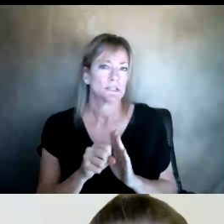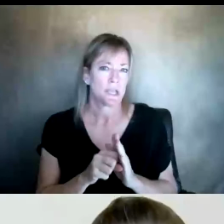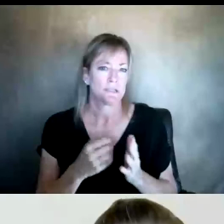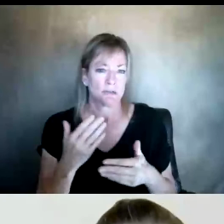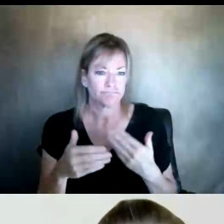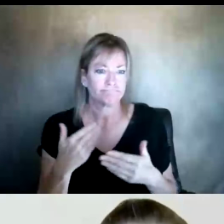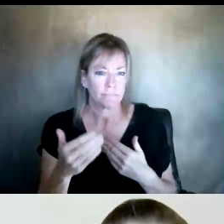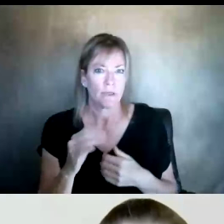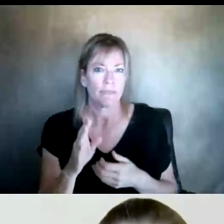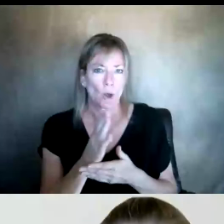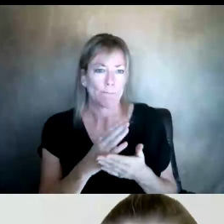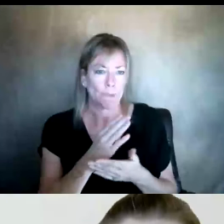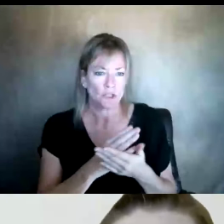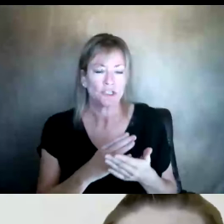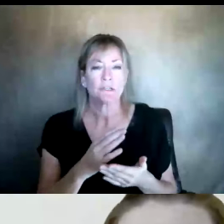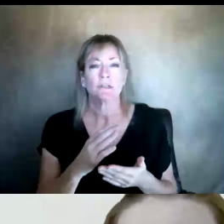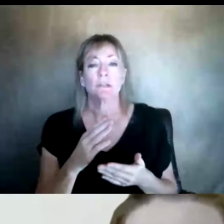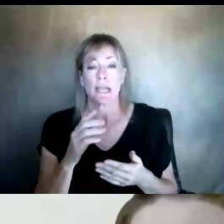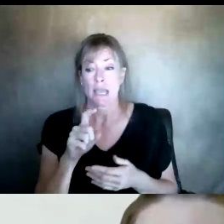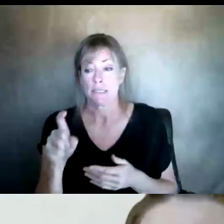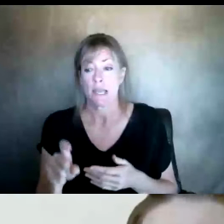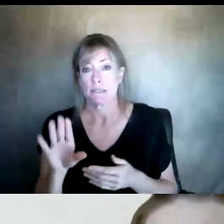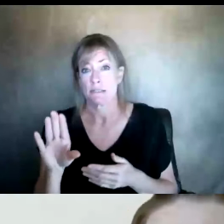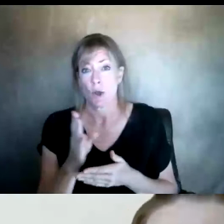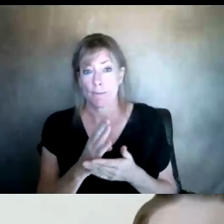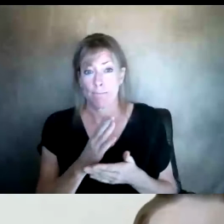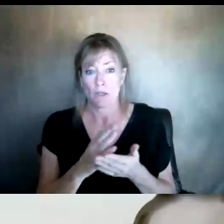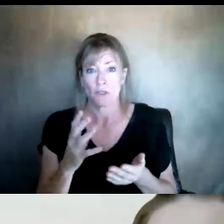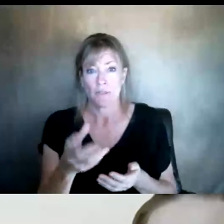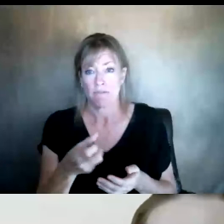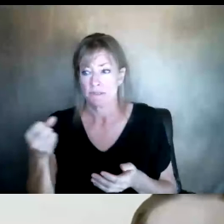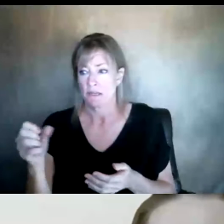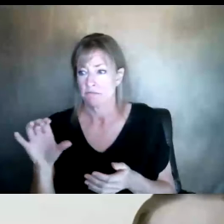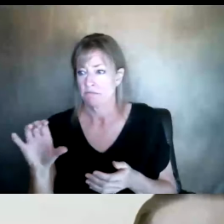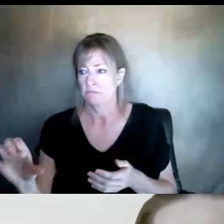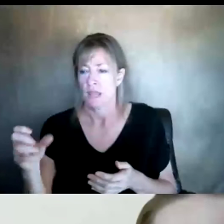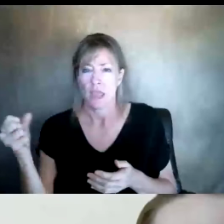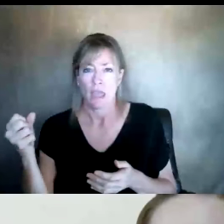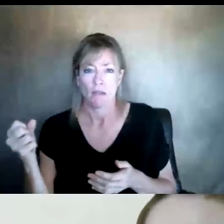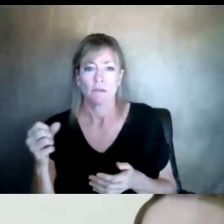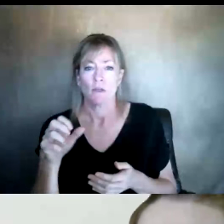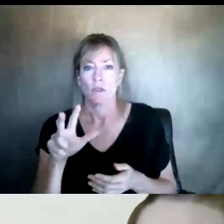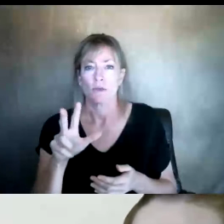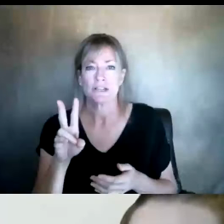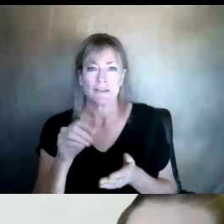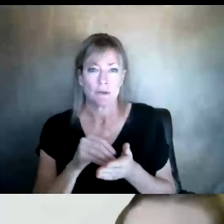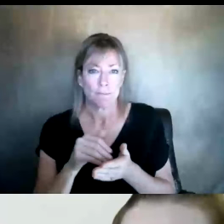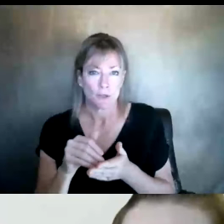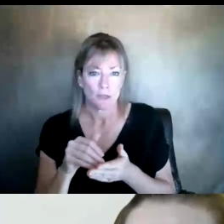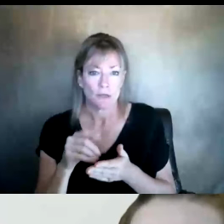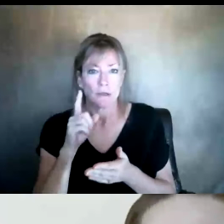AND IN TEXAS THEY HAVE SET ASIDE 37 MILLION TO SUPPORT 988 AND